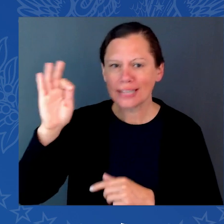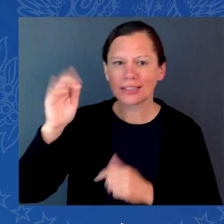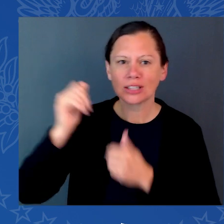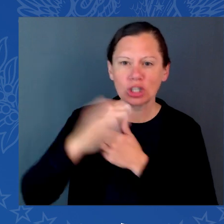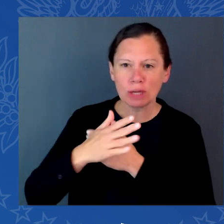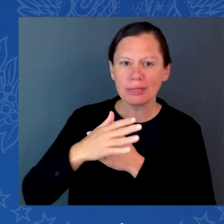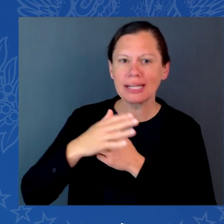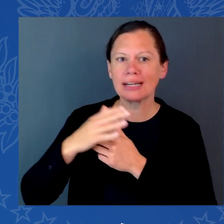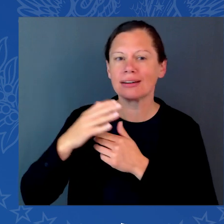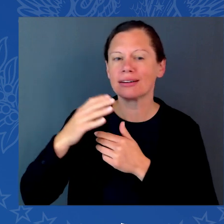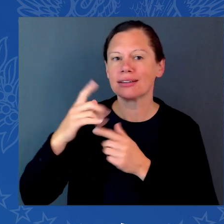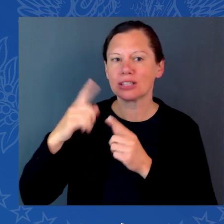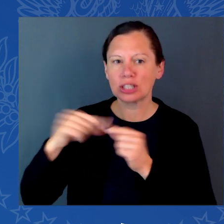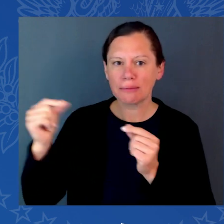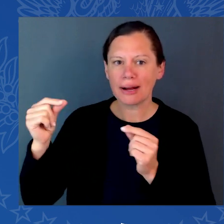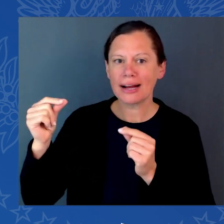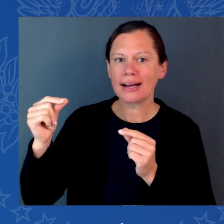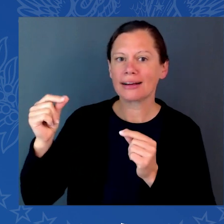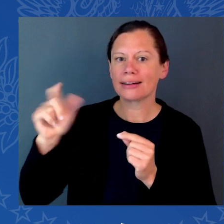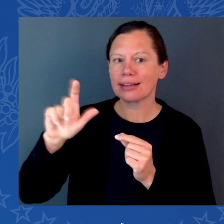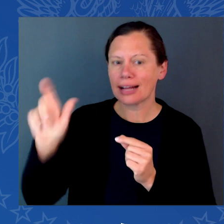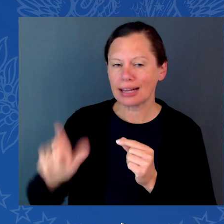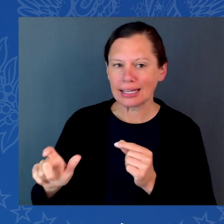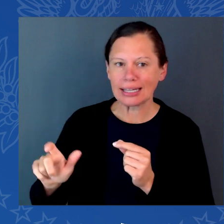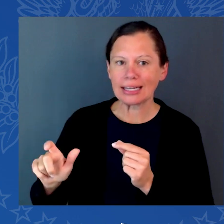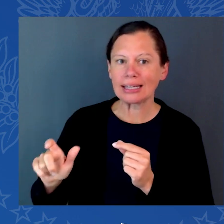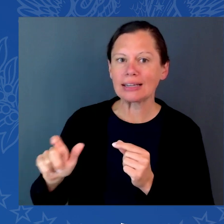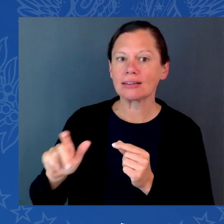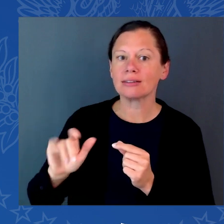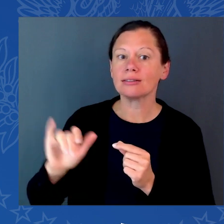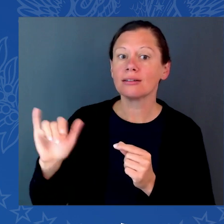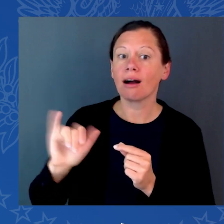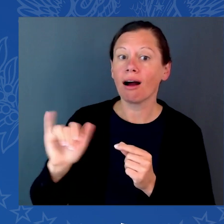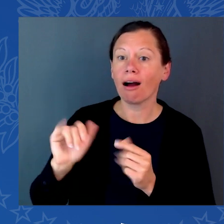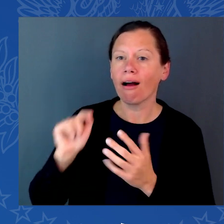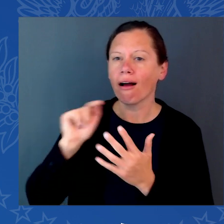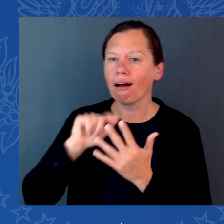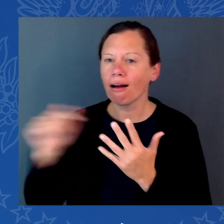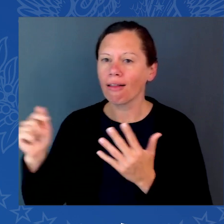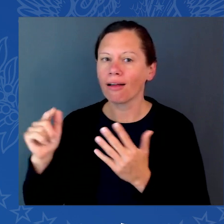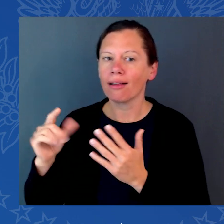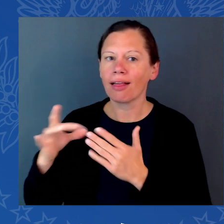and the development of economy corridors through the Partnership for Global Infrastructure and Investment.